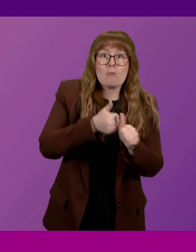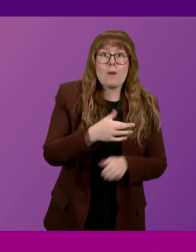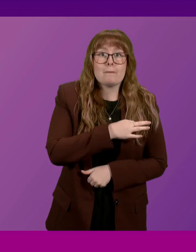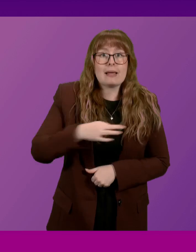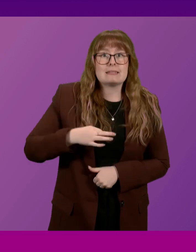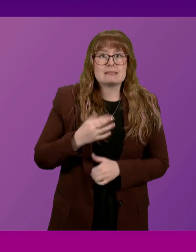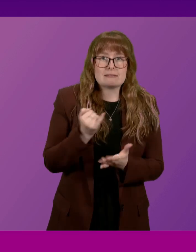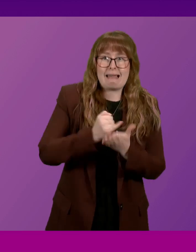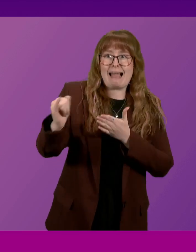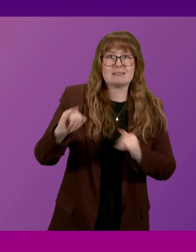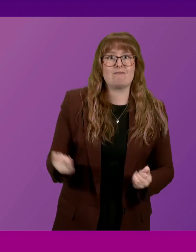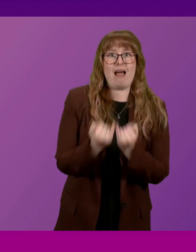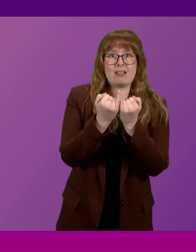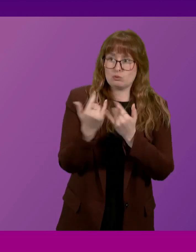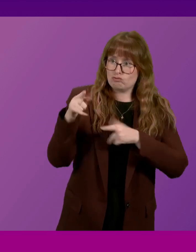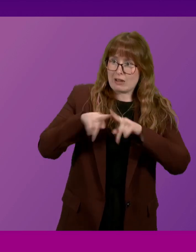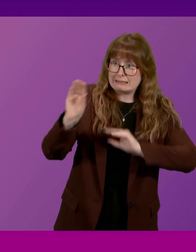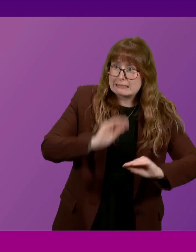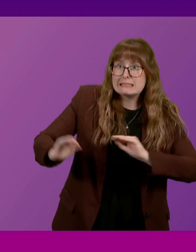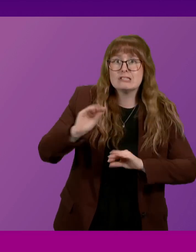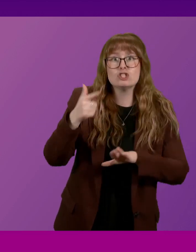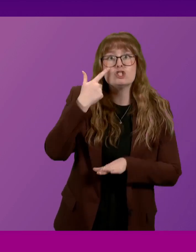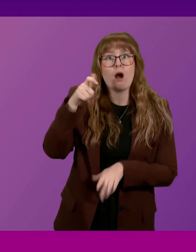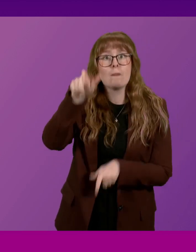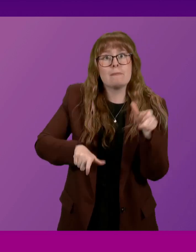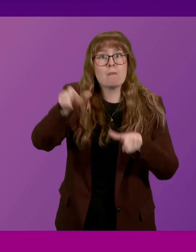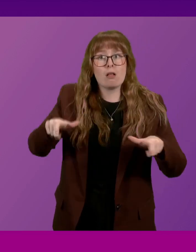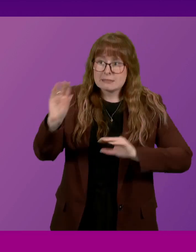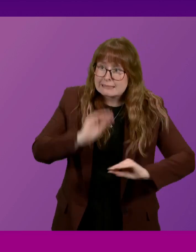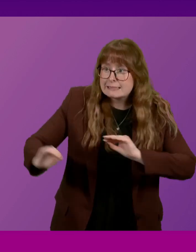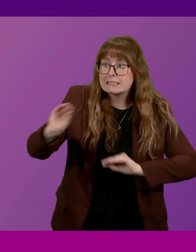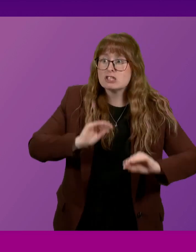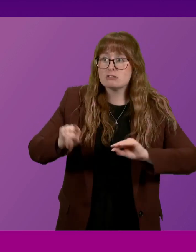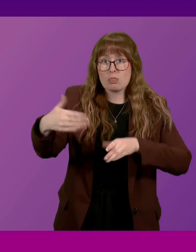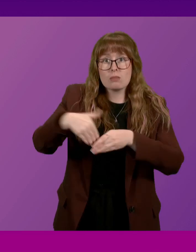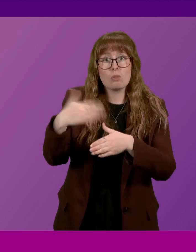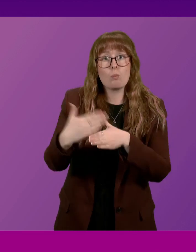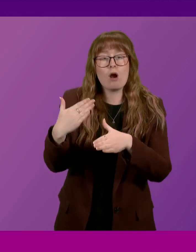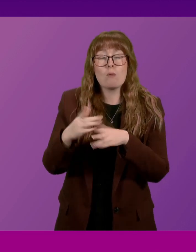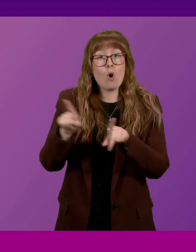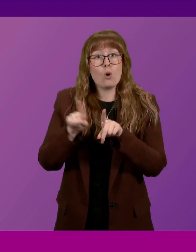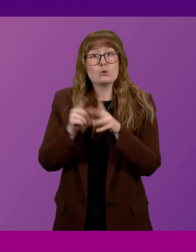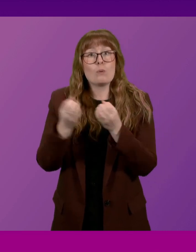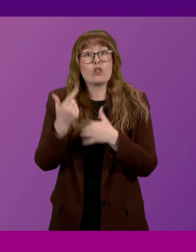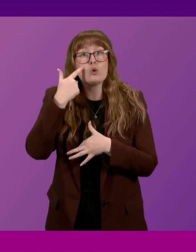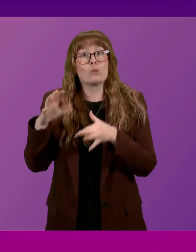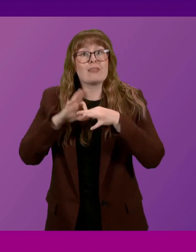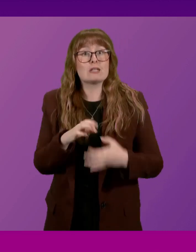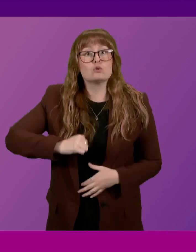Violence to engage young people in the work that YouthLink Scotland does to deliver the